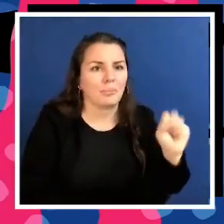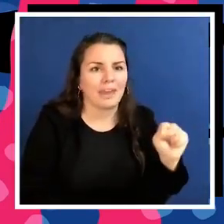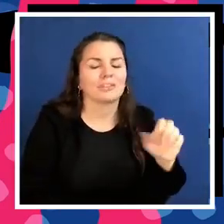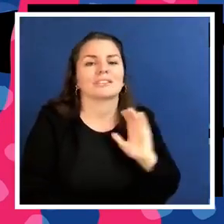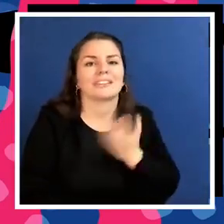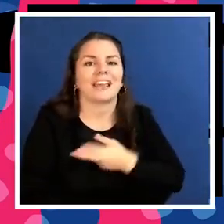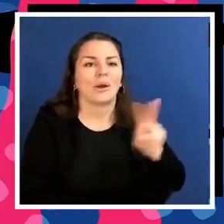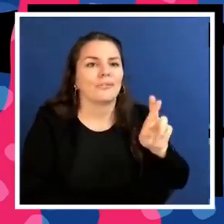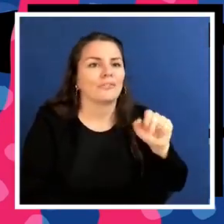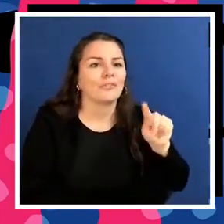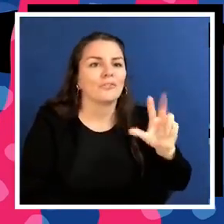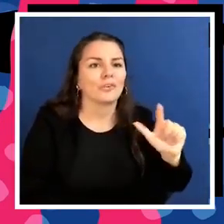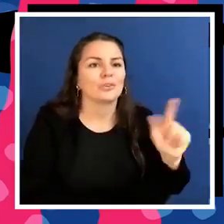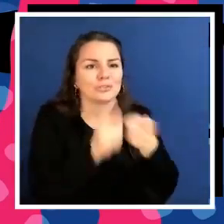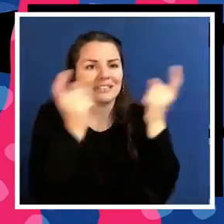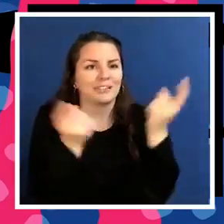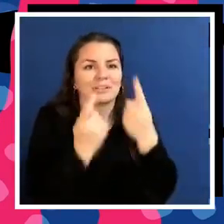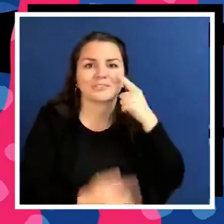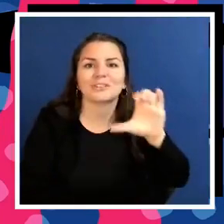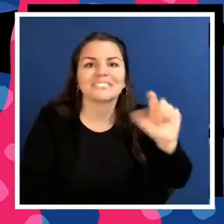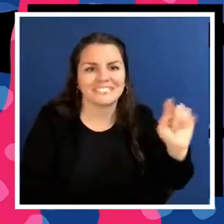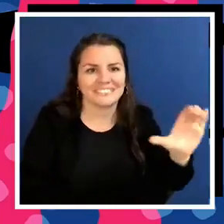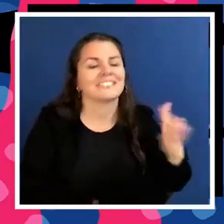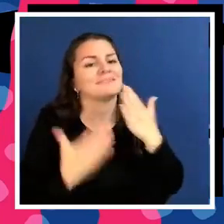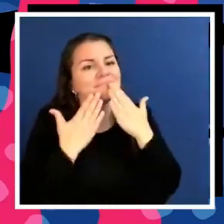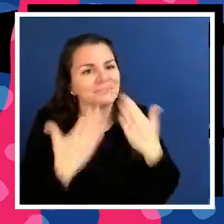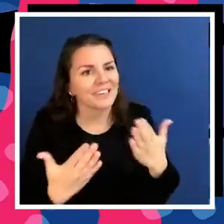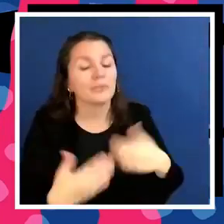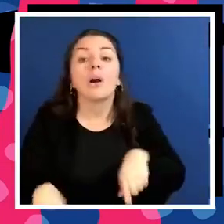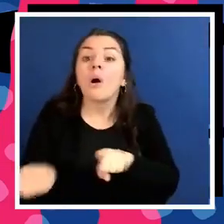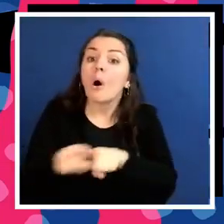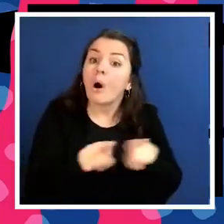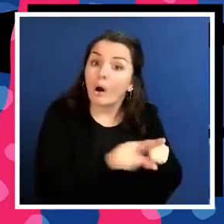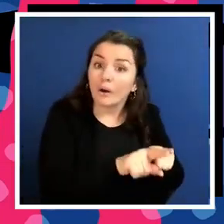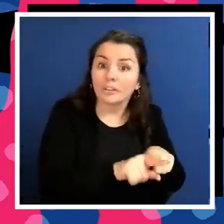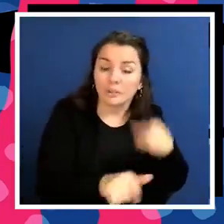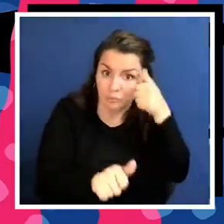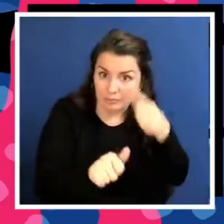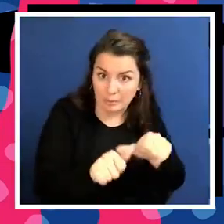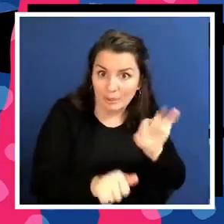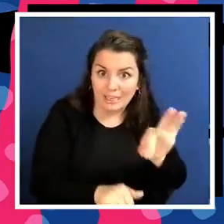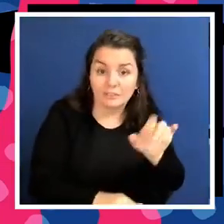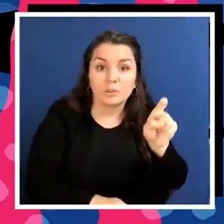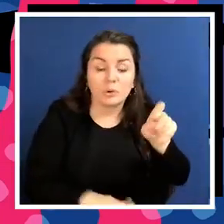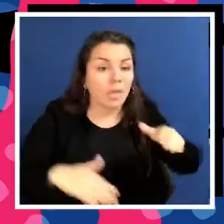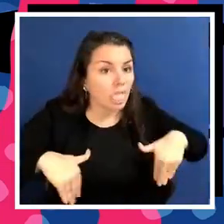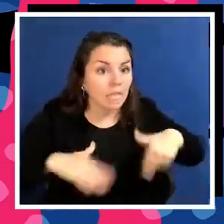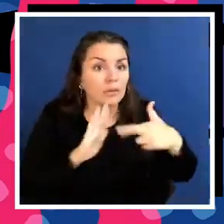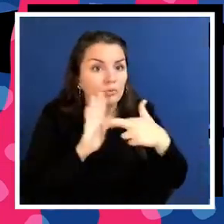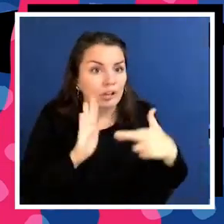OF YOU AND US OUR TRUSTED MESSENGERS IN OUR OWN FAMILIES AND COMMUNITIES. SPREAD THE WORD AND THANK YOU